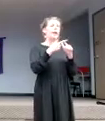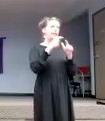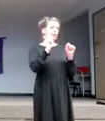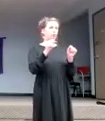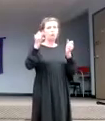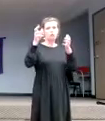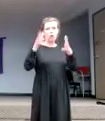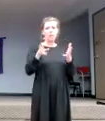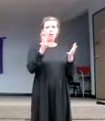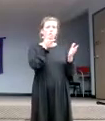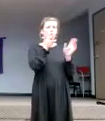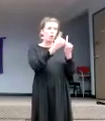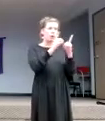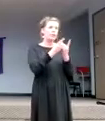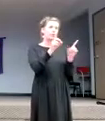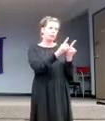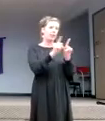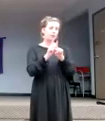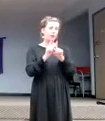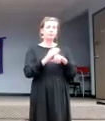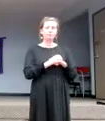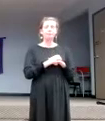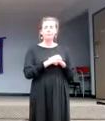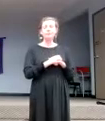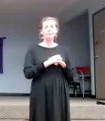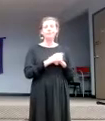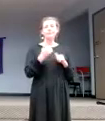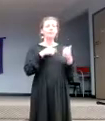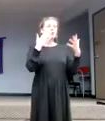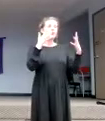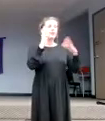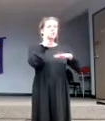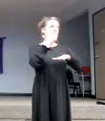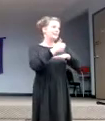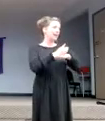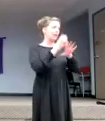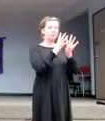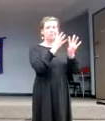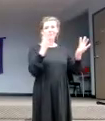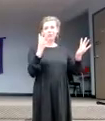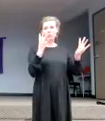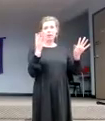off at the water district as well. So we set up some cues here so you can get in line and